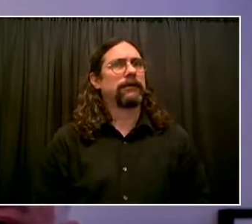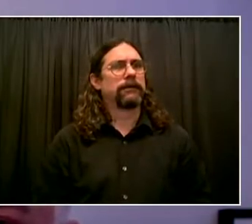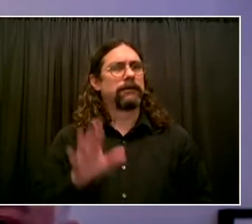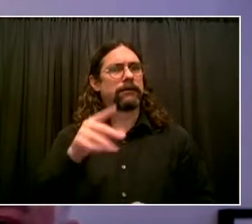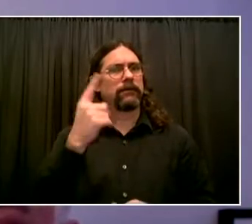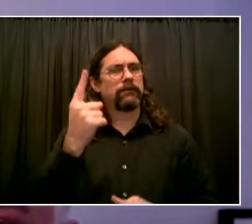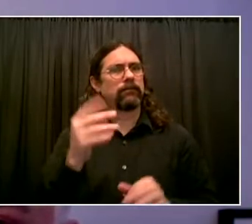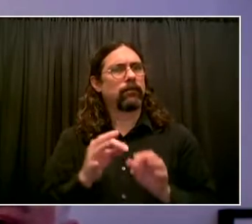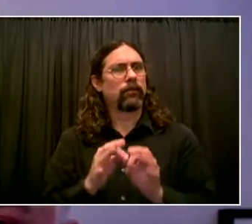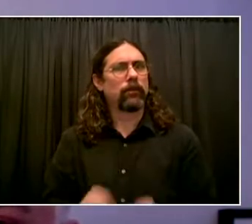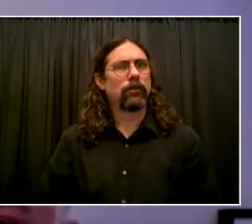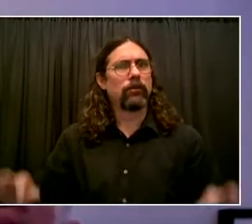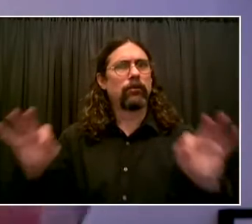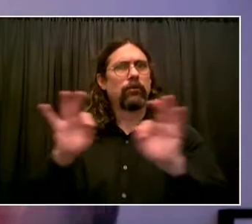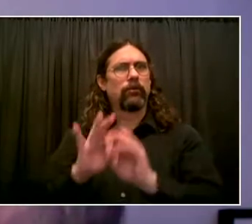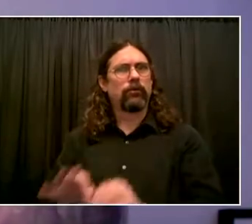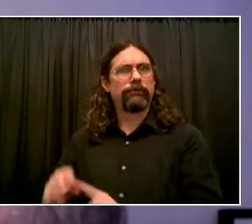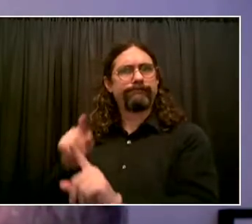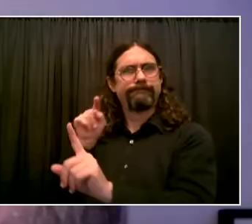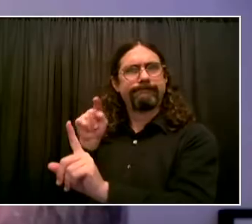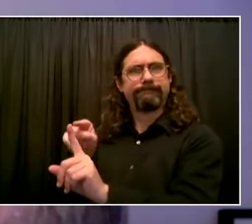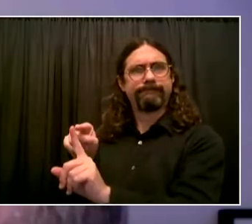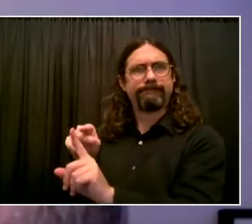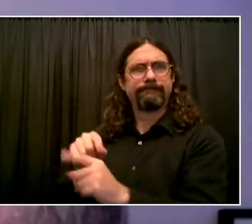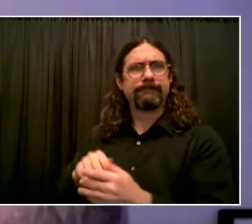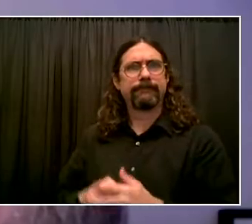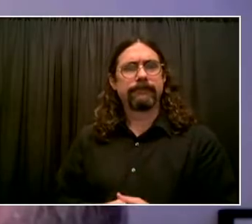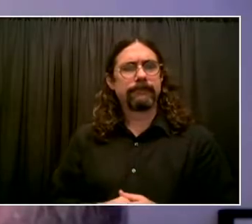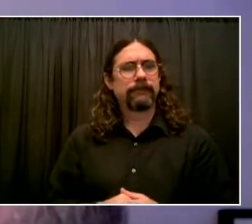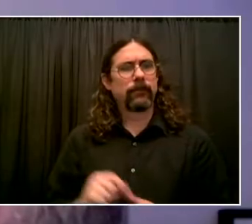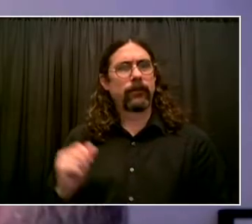I WANT TO MAKE ONE IMPORTANT POINT. I AM A